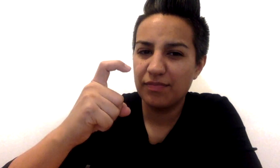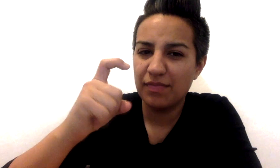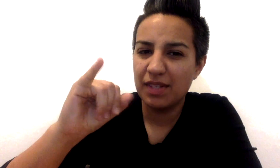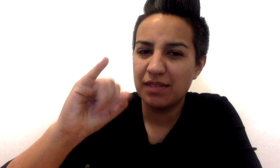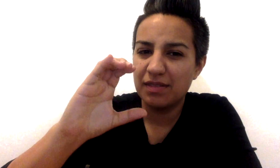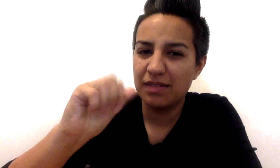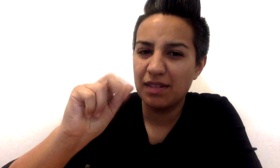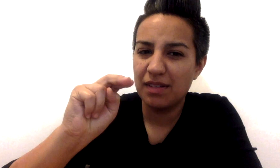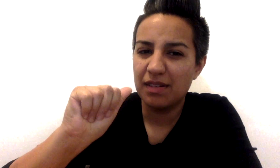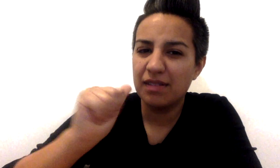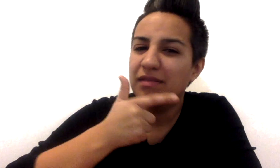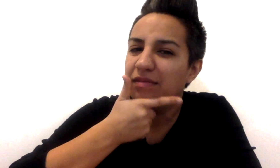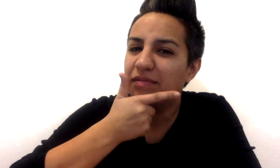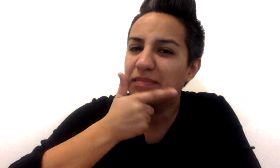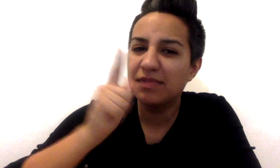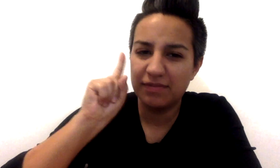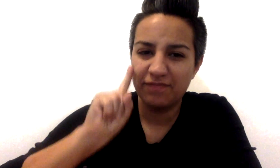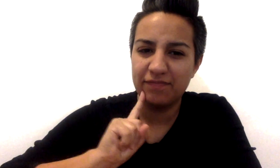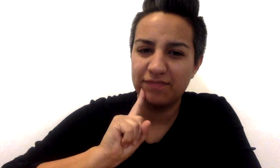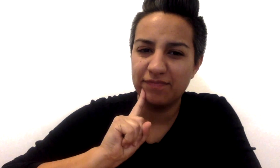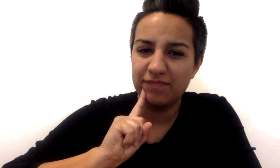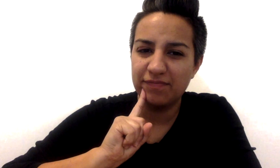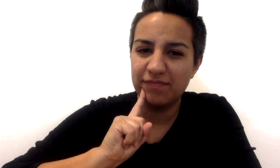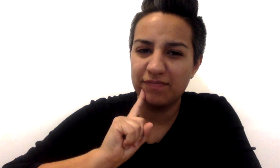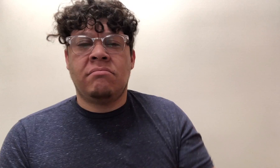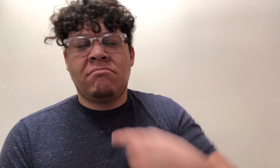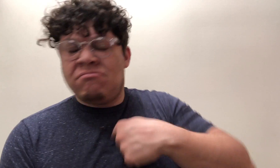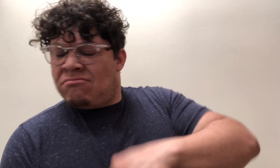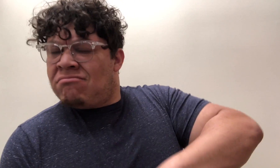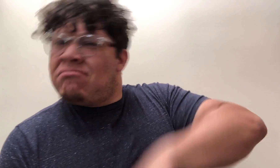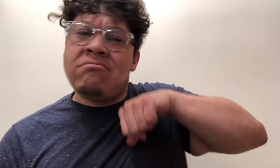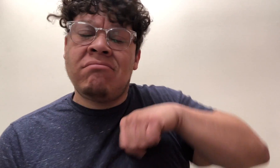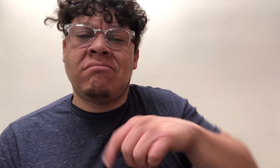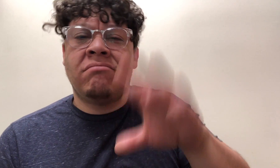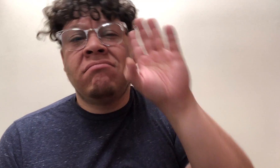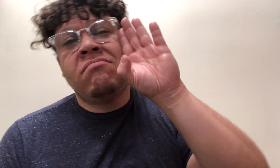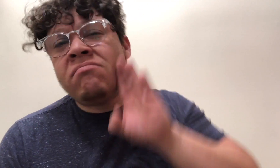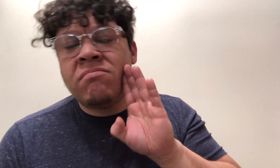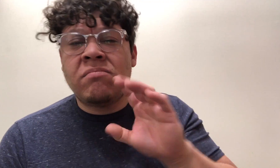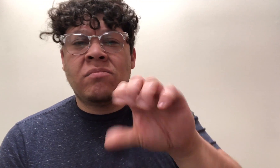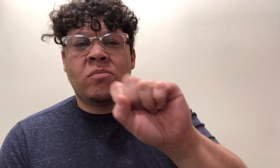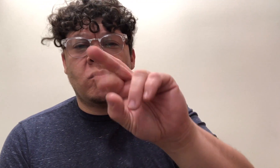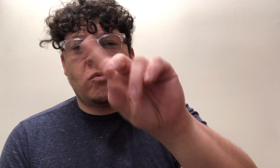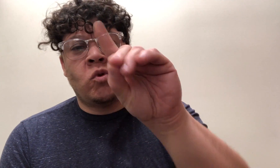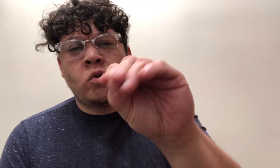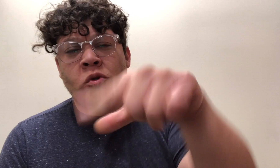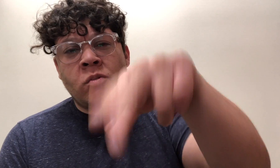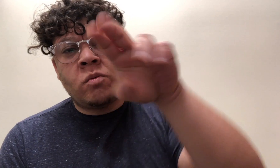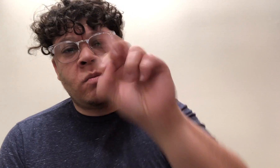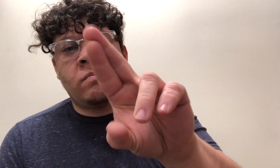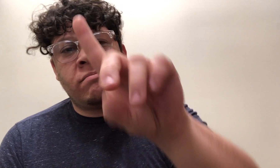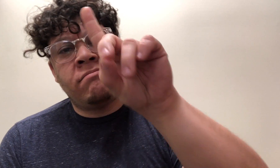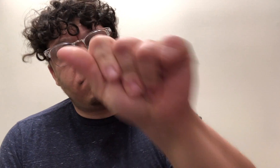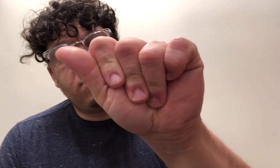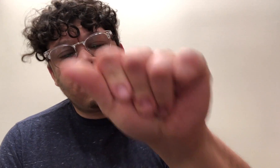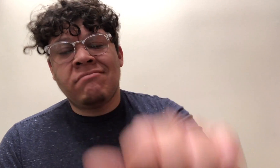Xicana Lesbian Deaf. Proud Brown Sordo Queer Disabled!